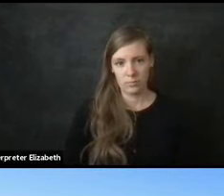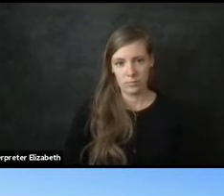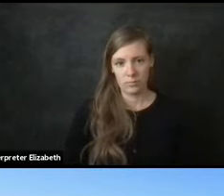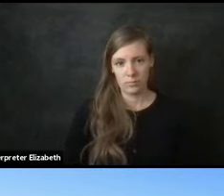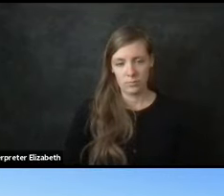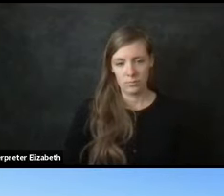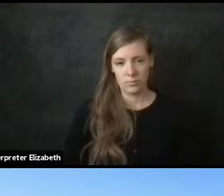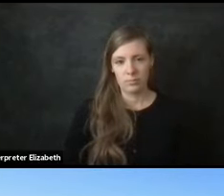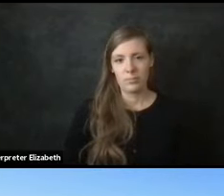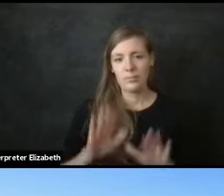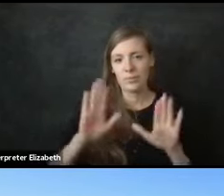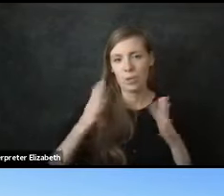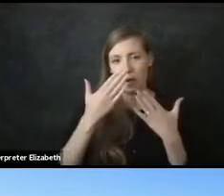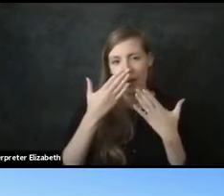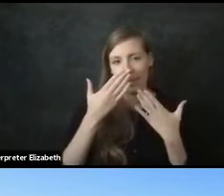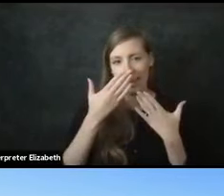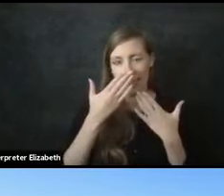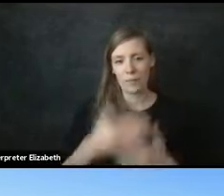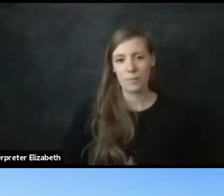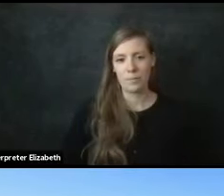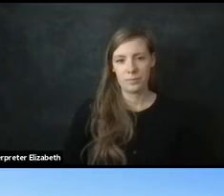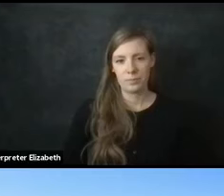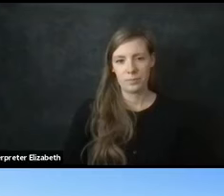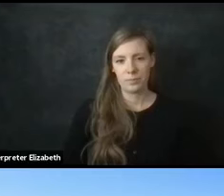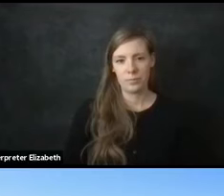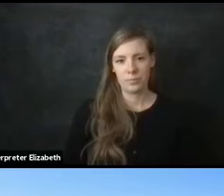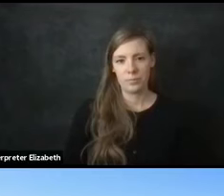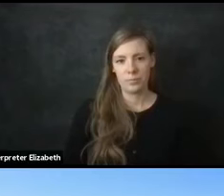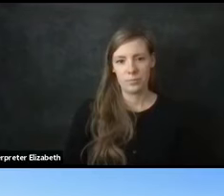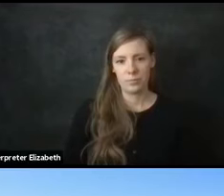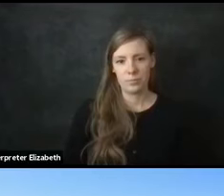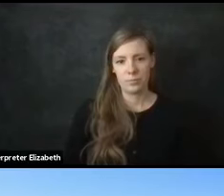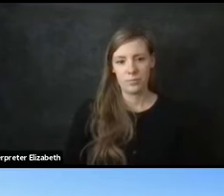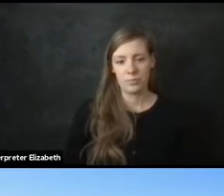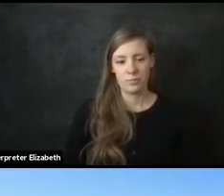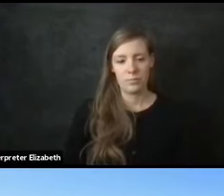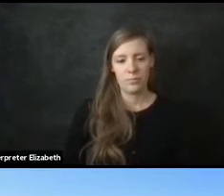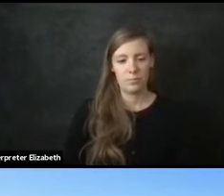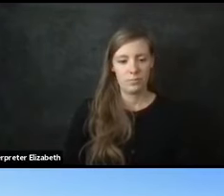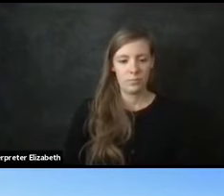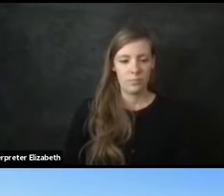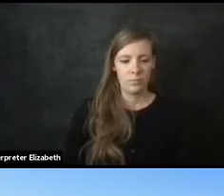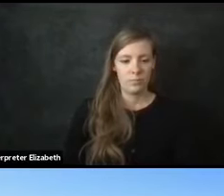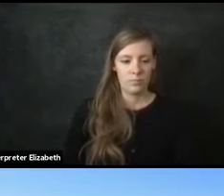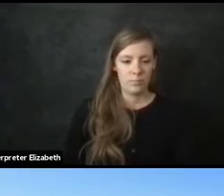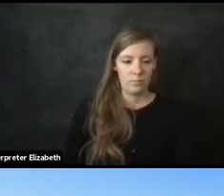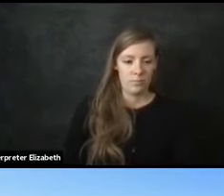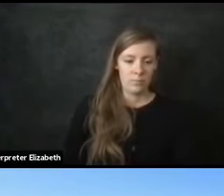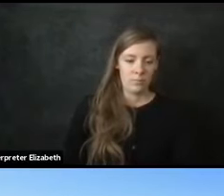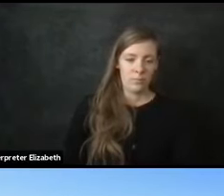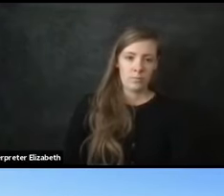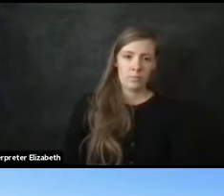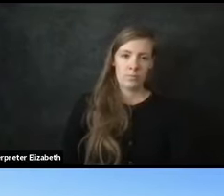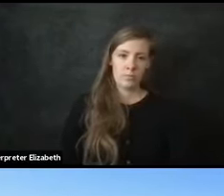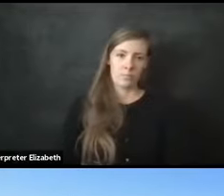Great. I appreciate that. Some other questions about the pediatric vaccines when parents are